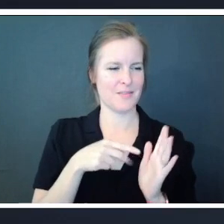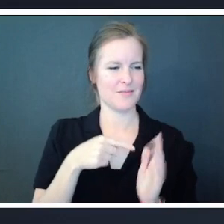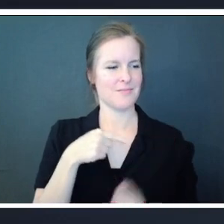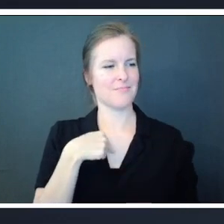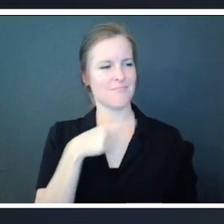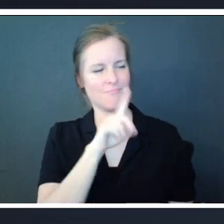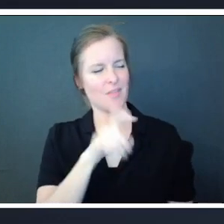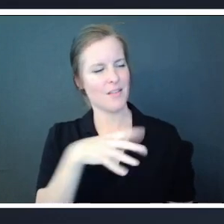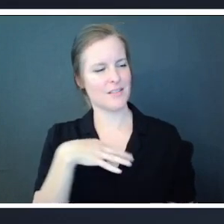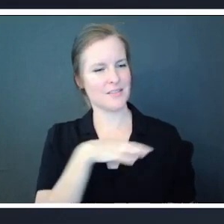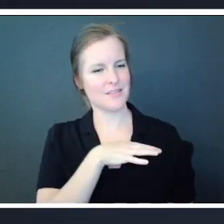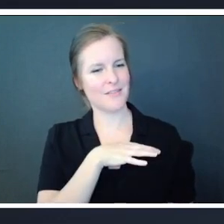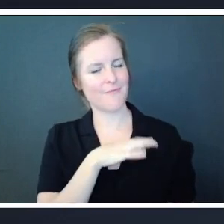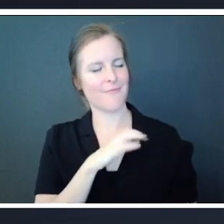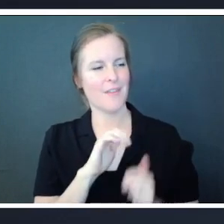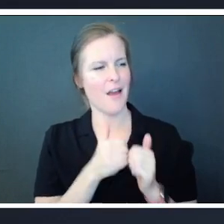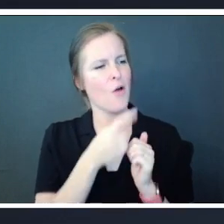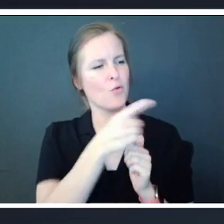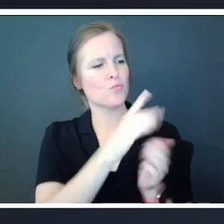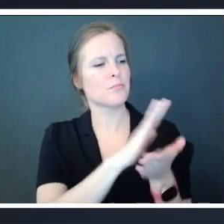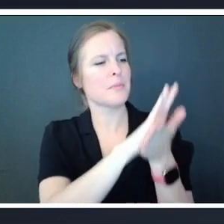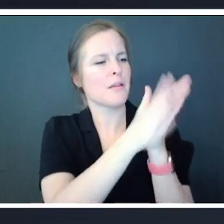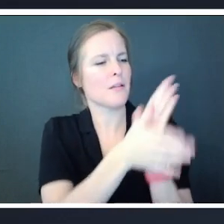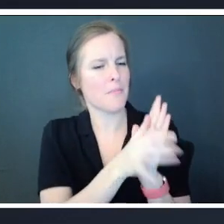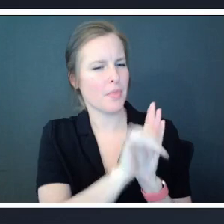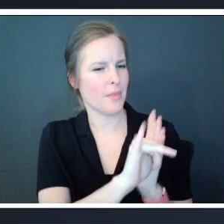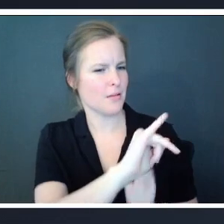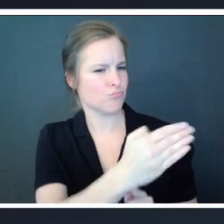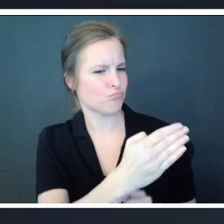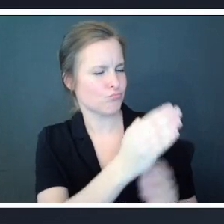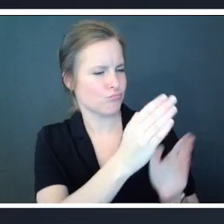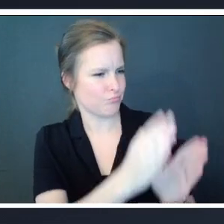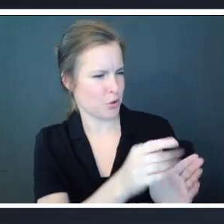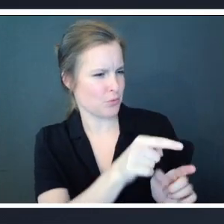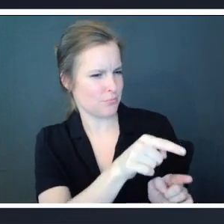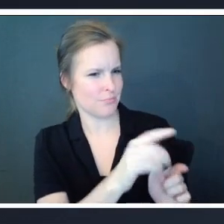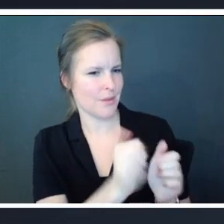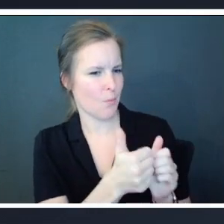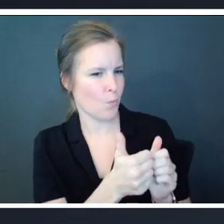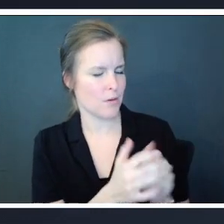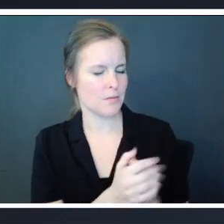into this job and the answers are different. As we know, a lot of our students at this age may